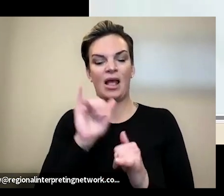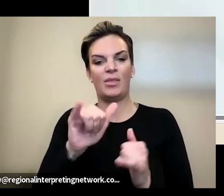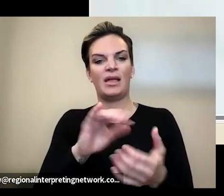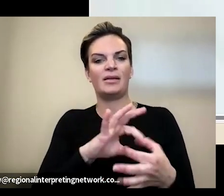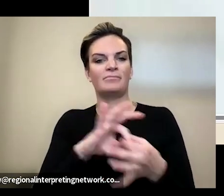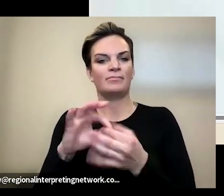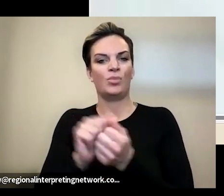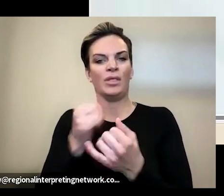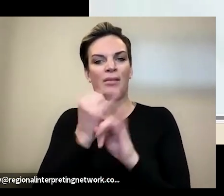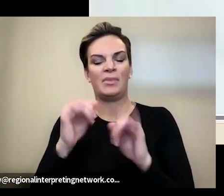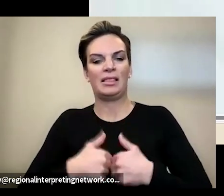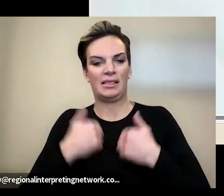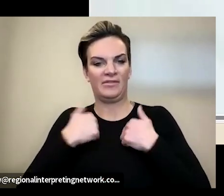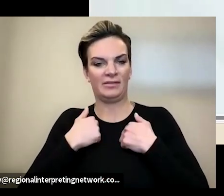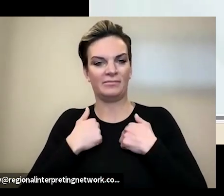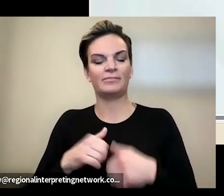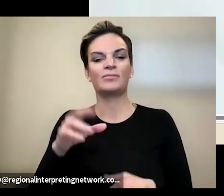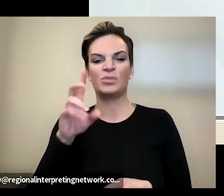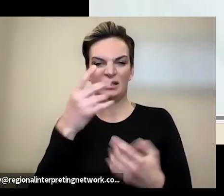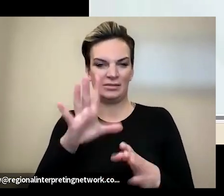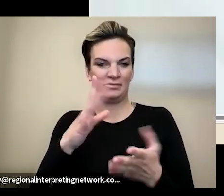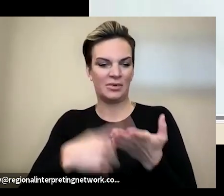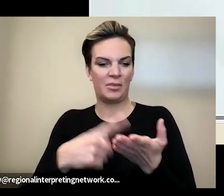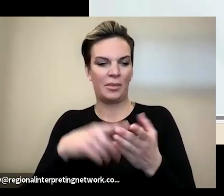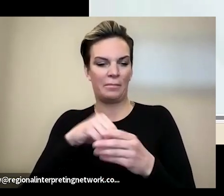movement - we talked about this a little bit in our introductions, there's a lot of shared experience